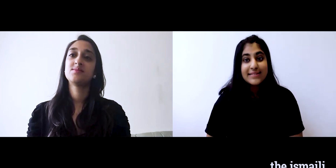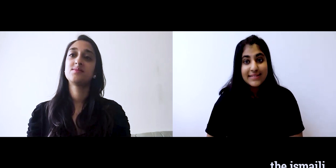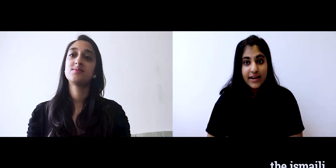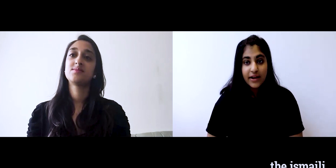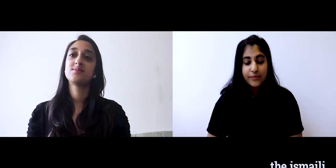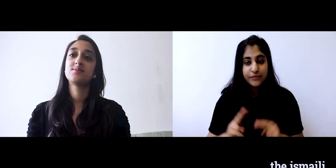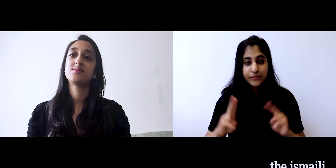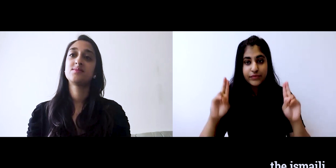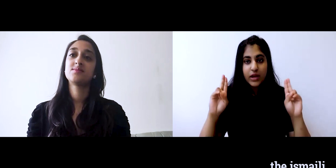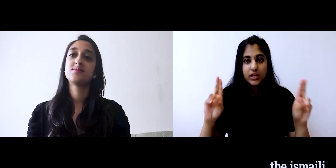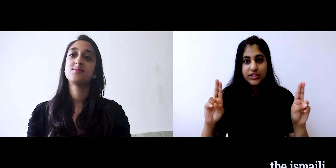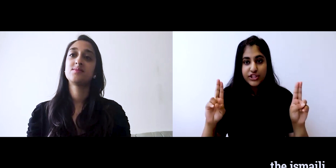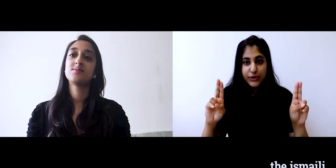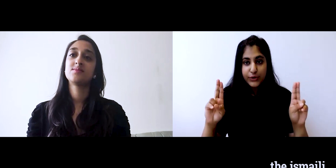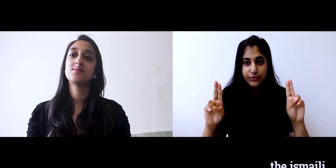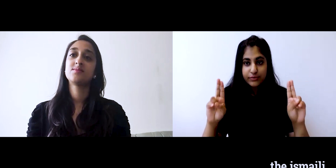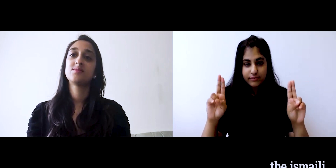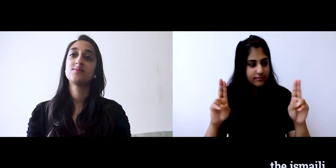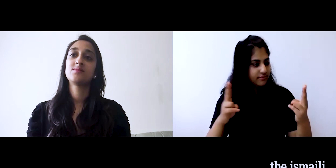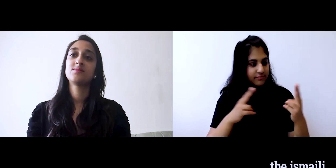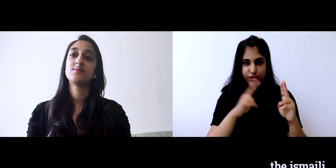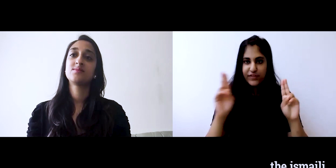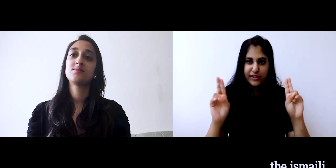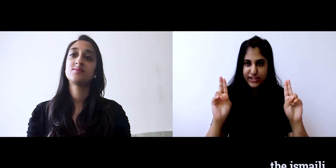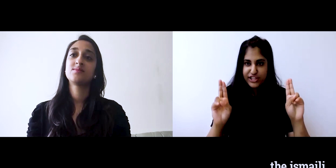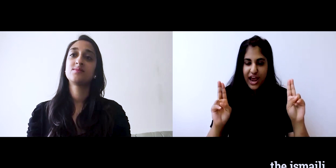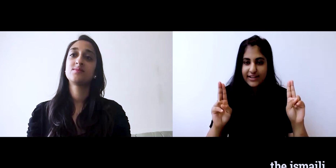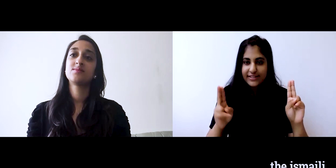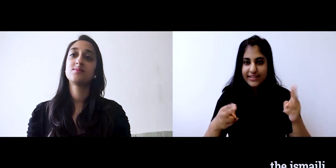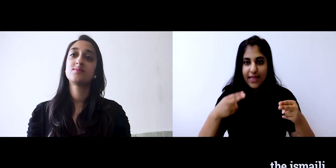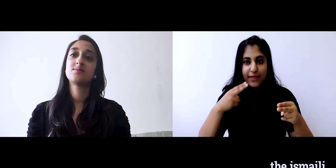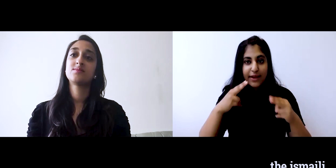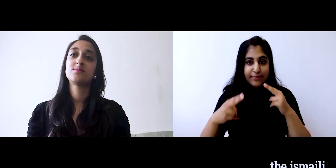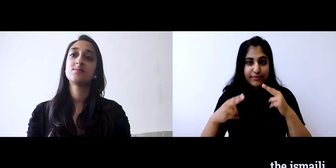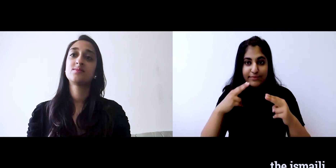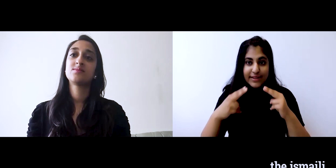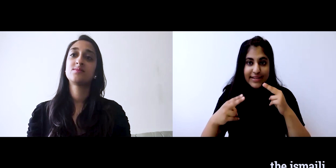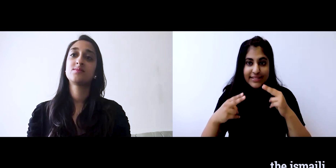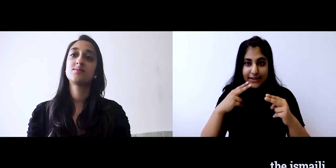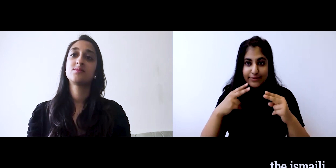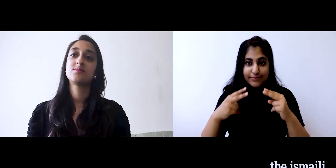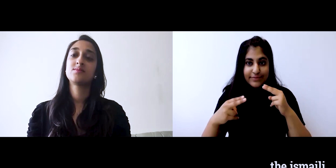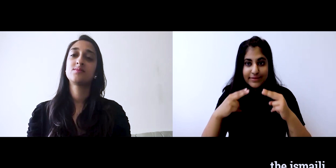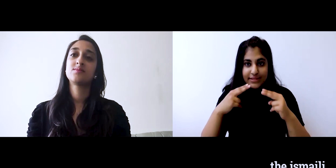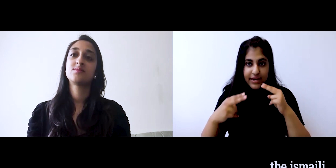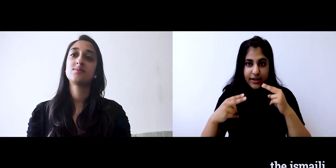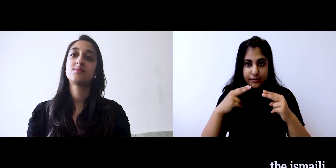Dinner, two fingers on each hand and then eating dinner.